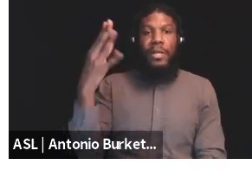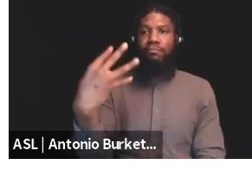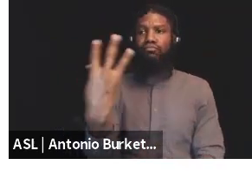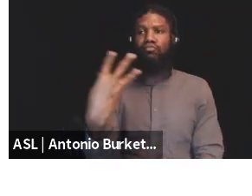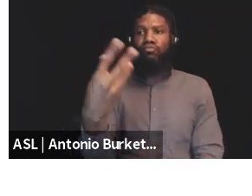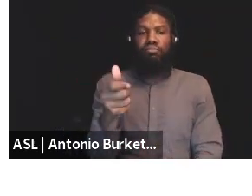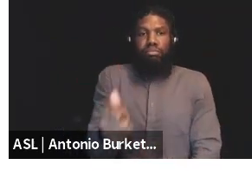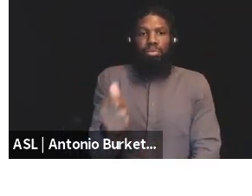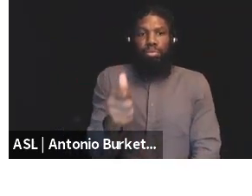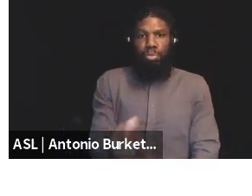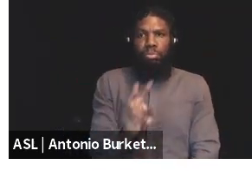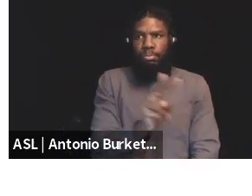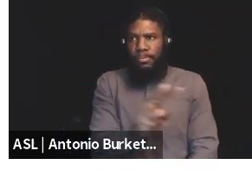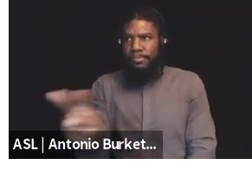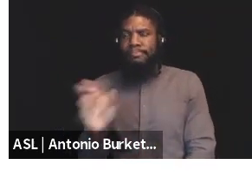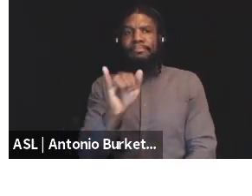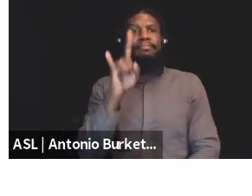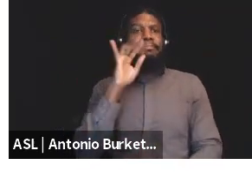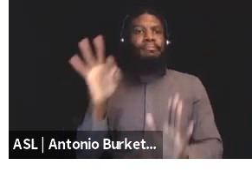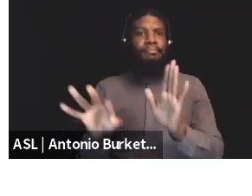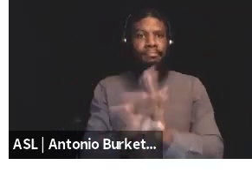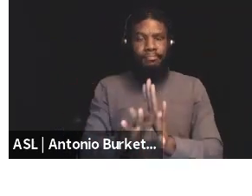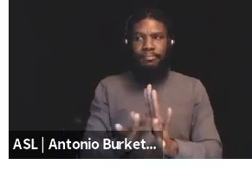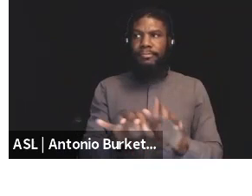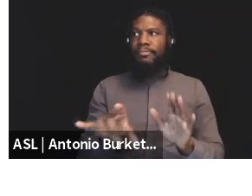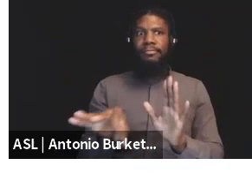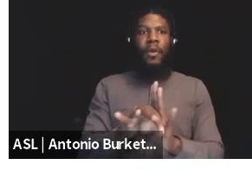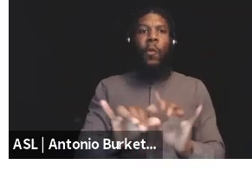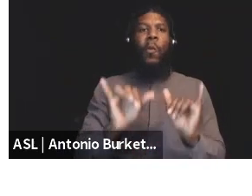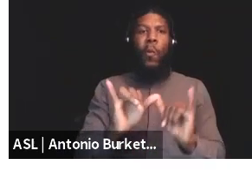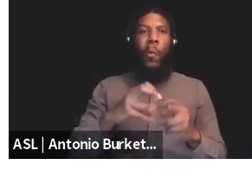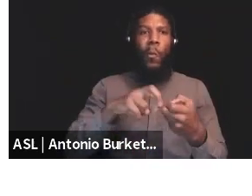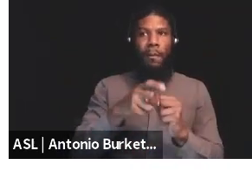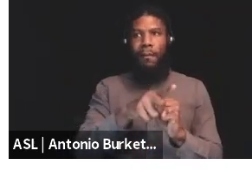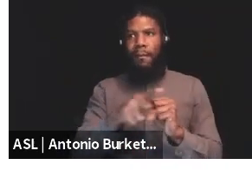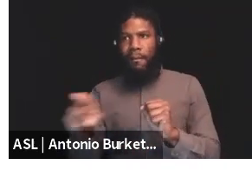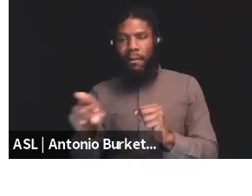content and oral delivery issues. Providing on-the-spot feedback immediately following